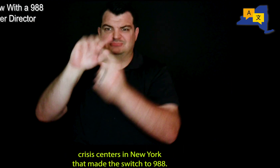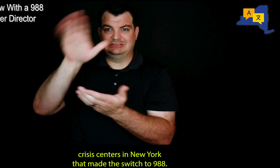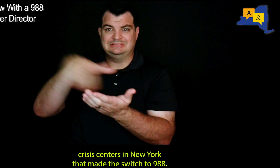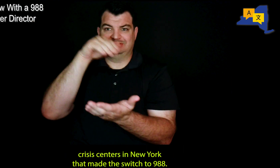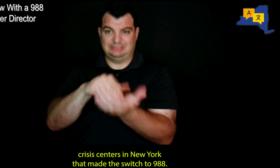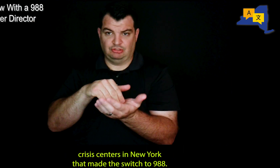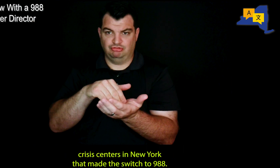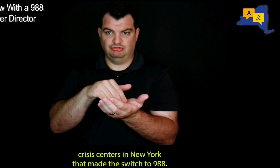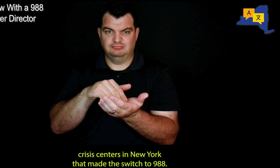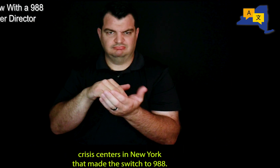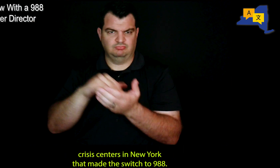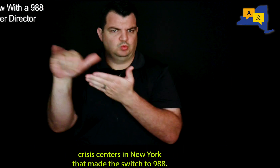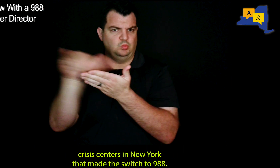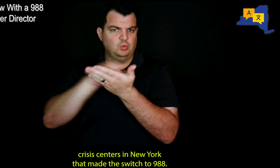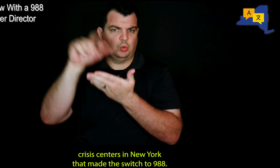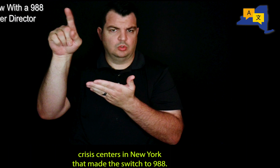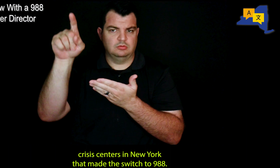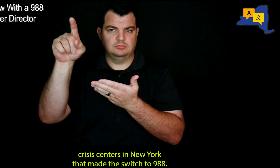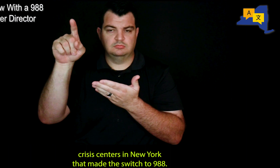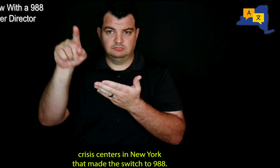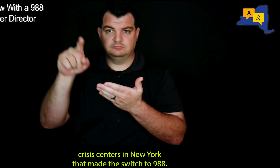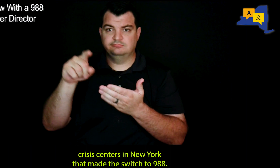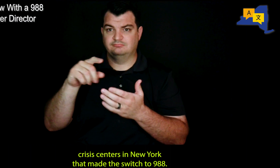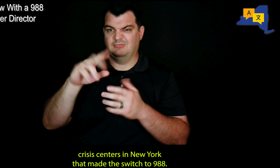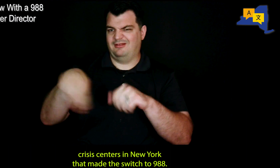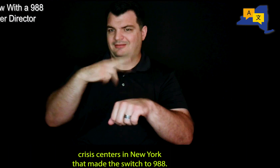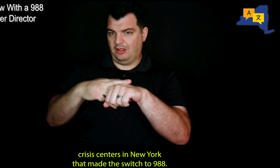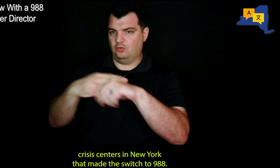crisis centers in New York that made the switch to 988.